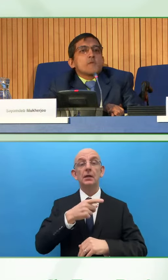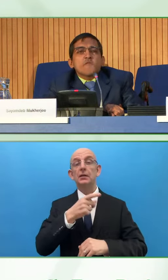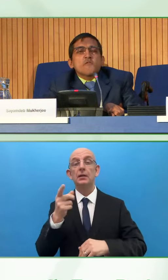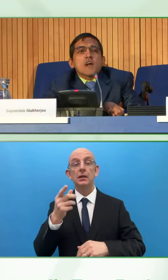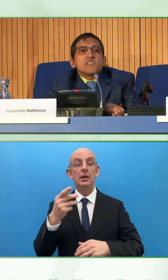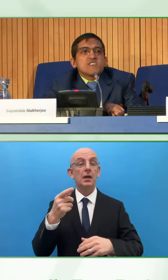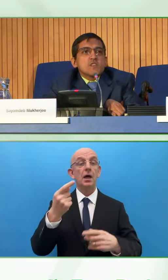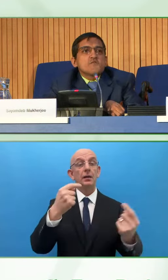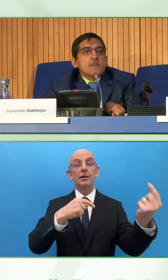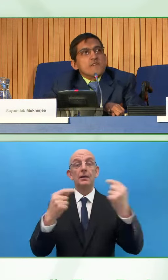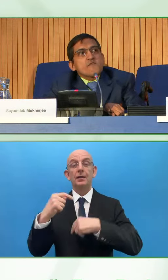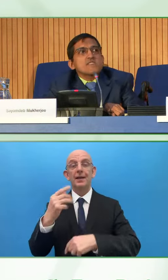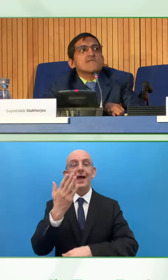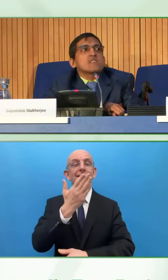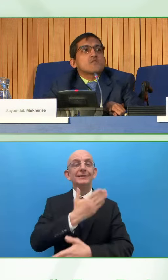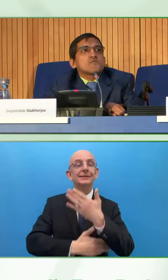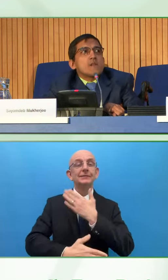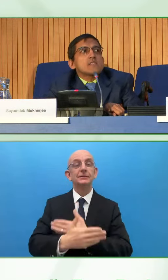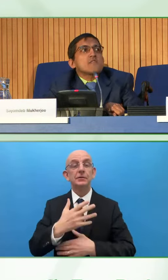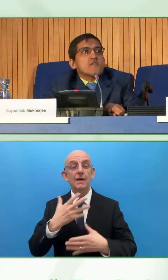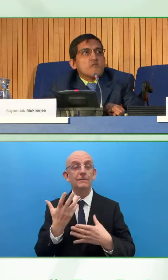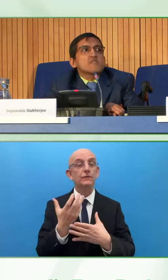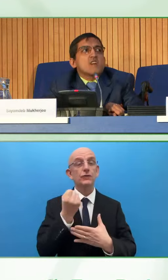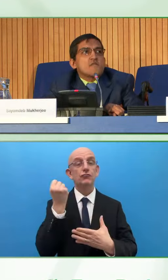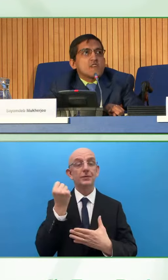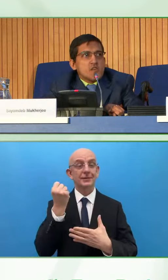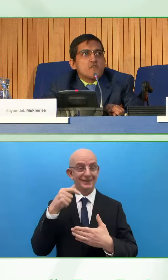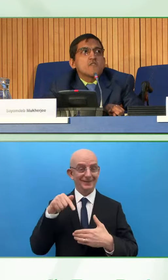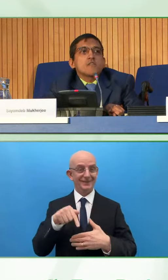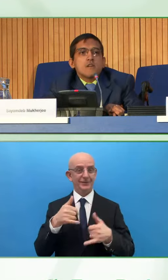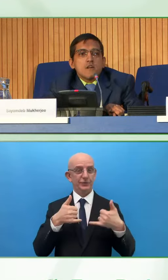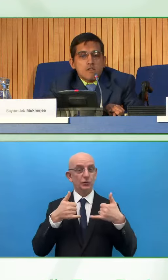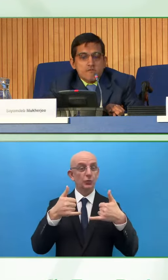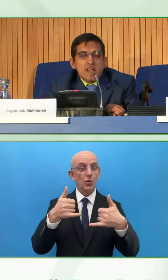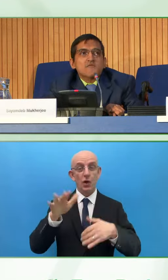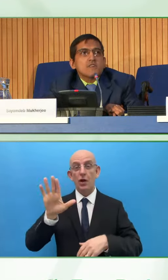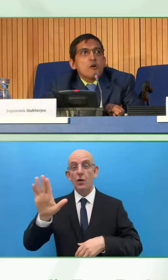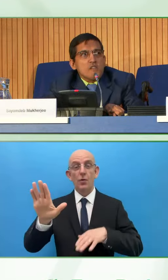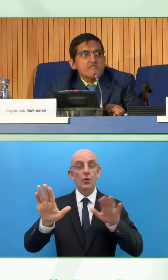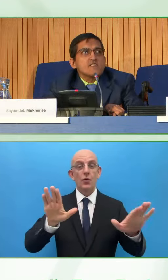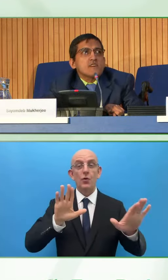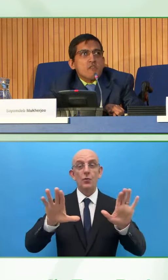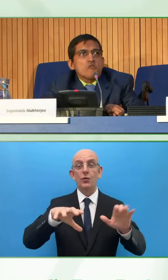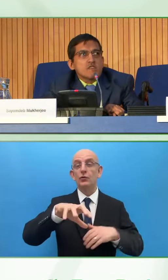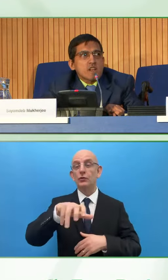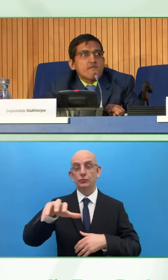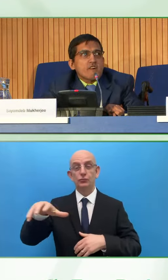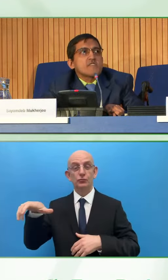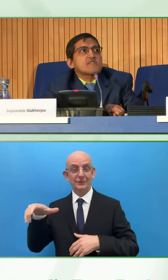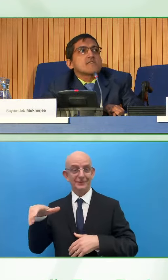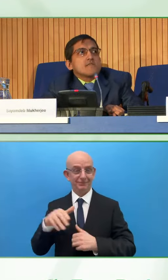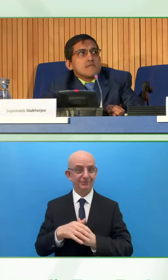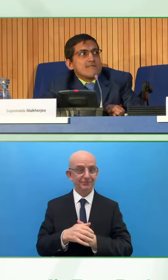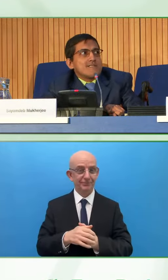Before I introduce our first winner to play their solution video, so we all see the solution first.